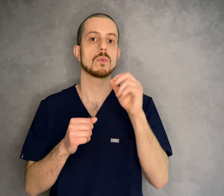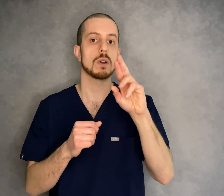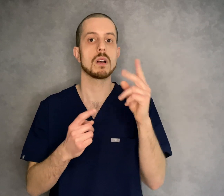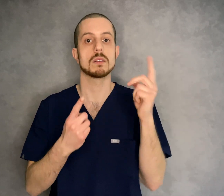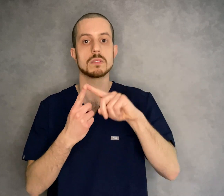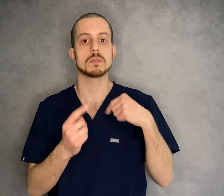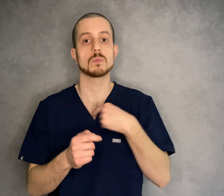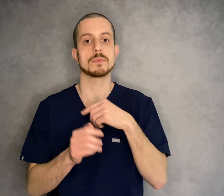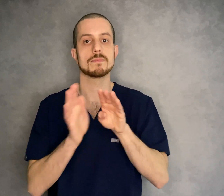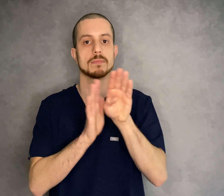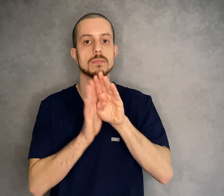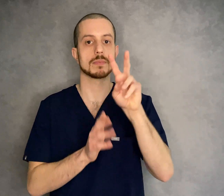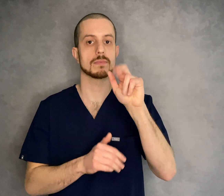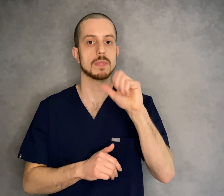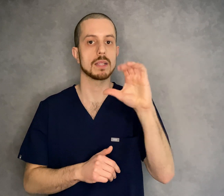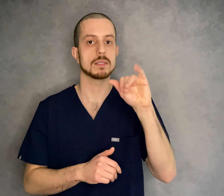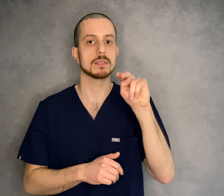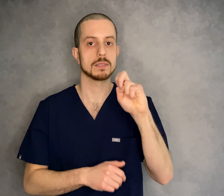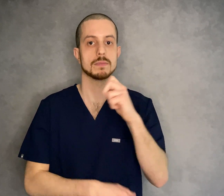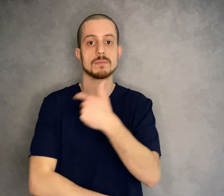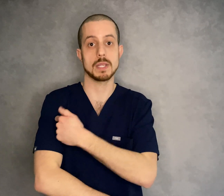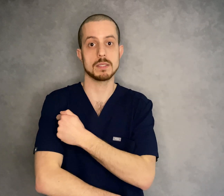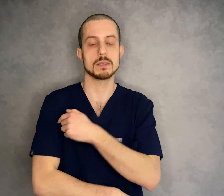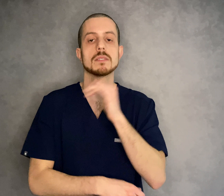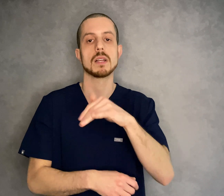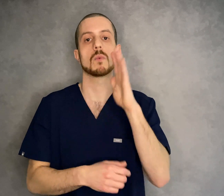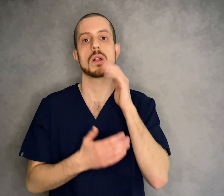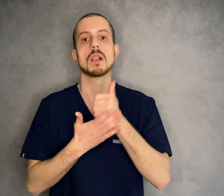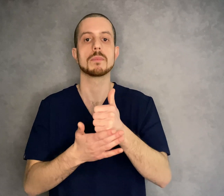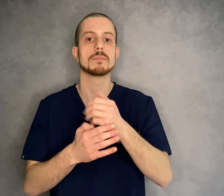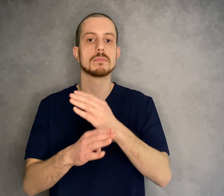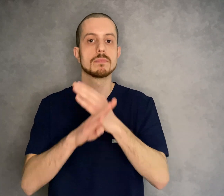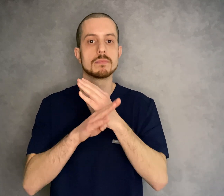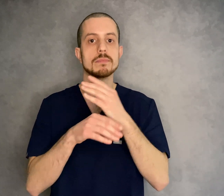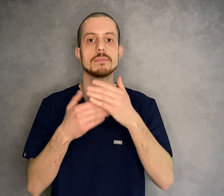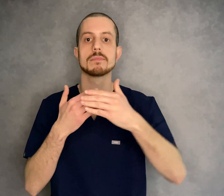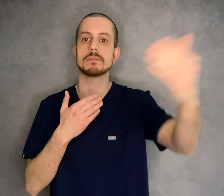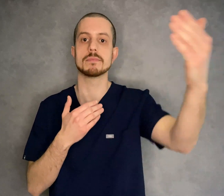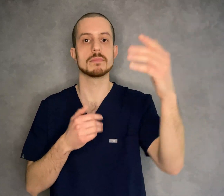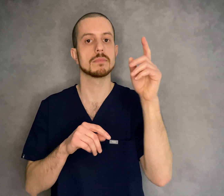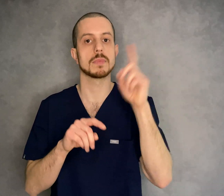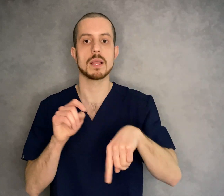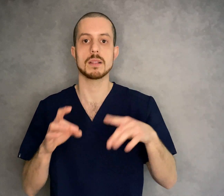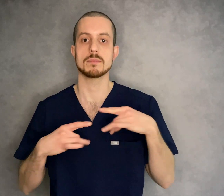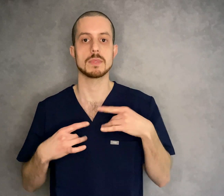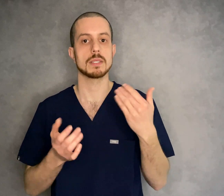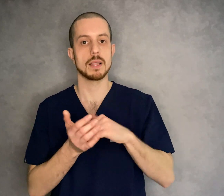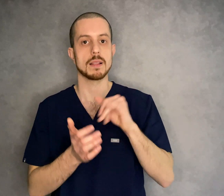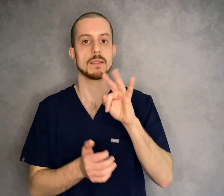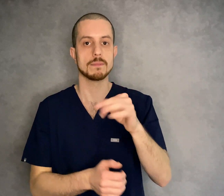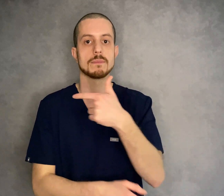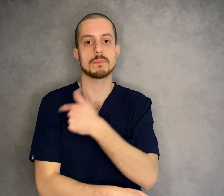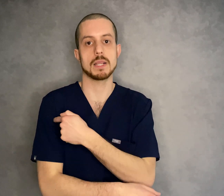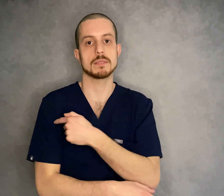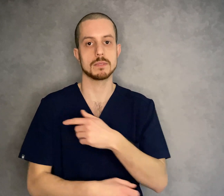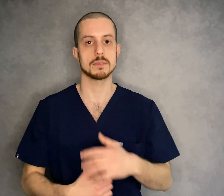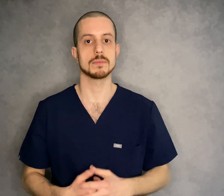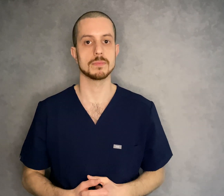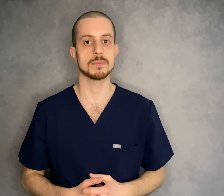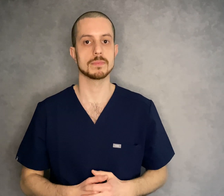or until we develop a vaccine. That would ensure long-term immunity for those vaccinated.